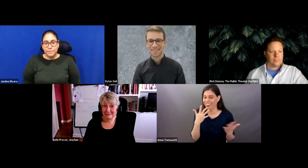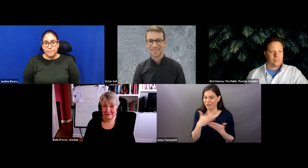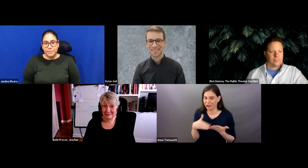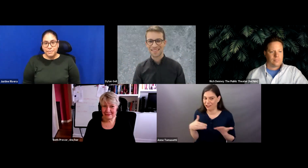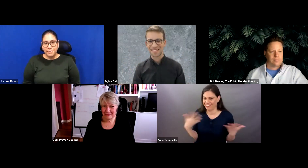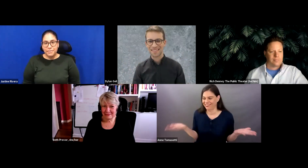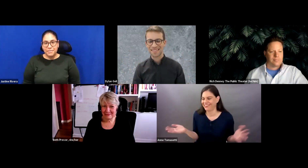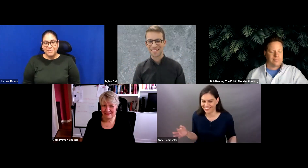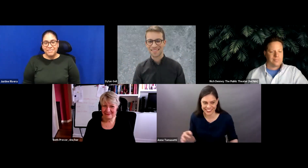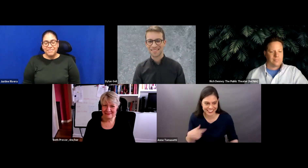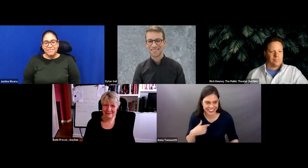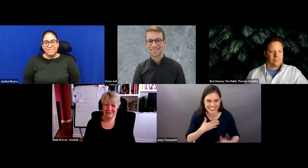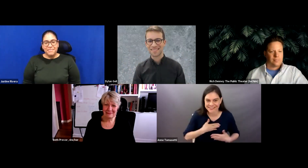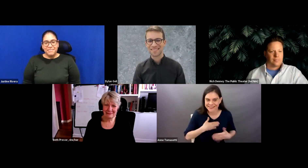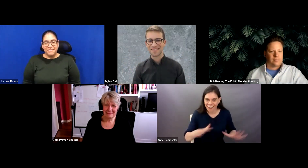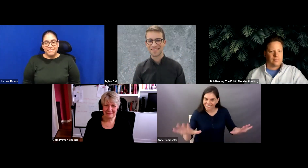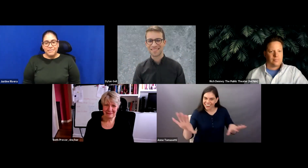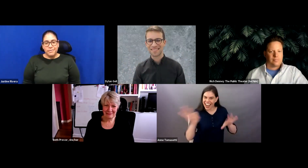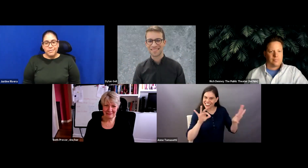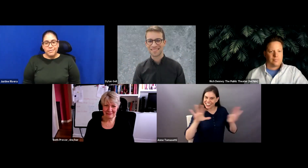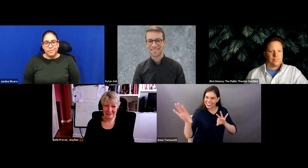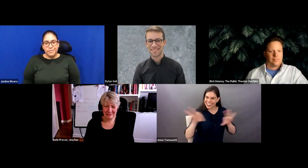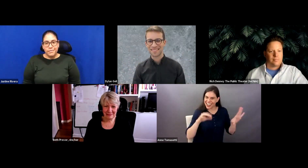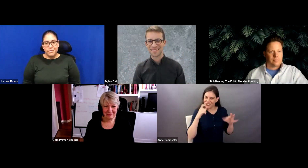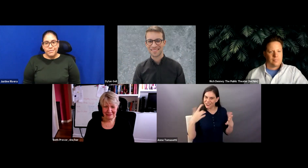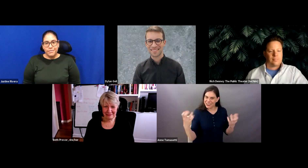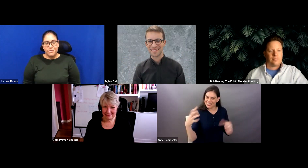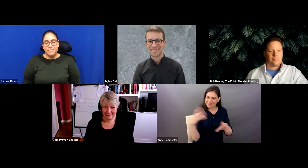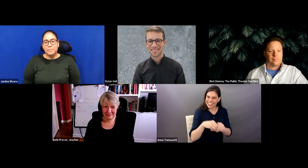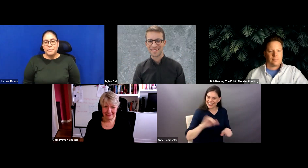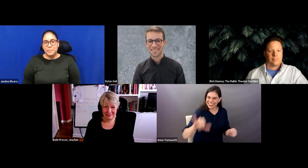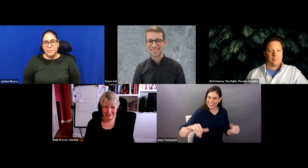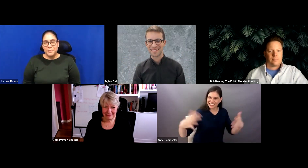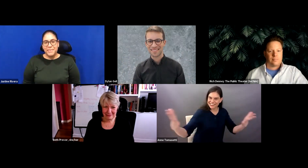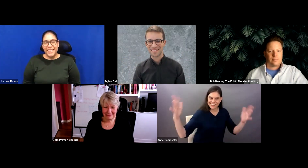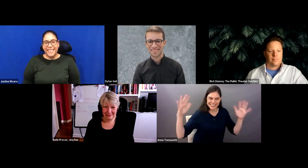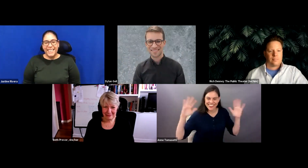This is Anne. I think that was actually one of my favorite parts of the process. It was so nice to be able to cast who I